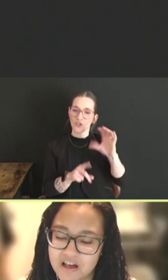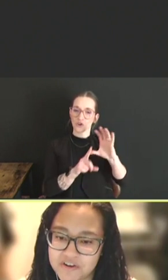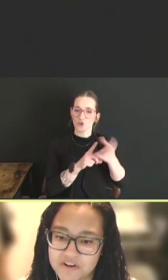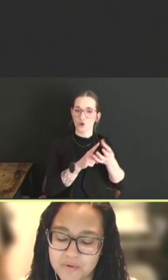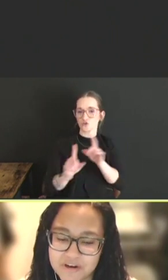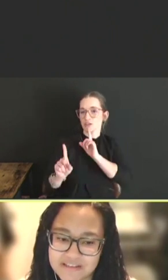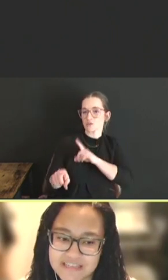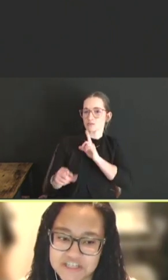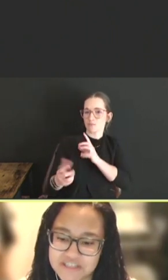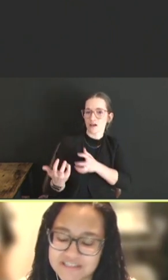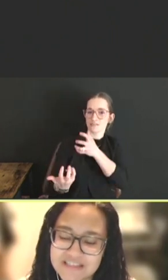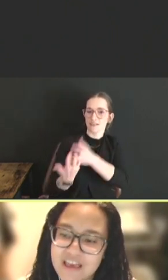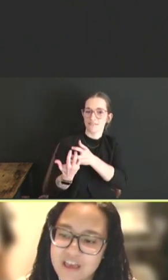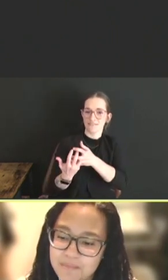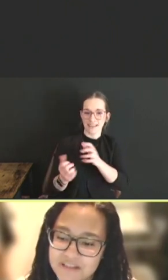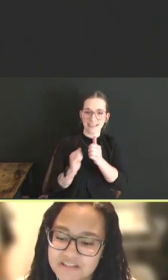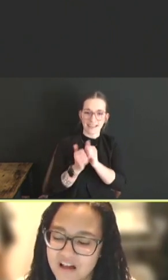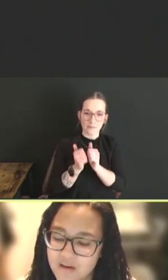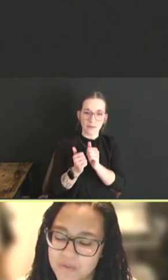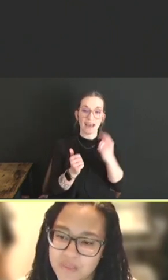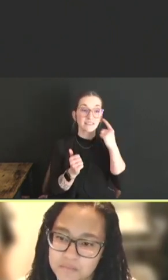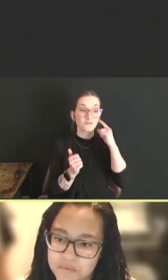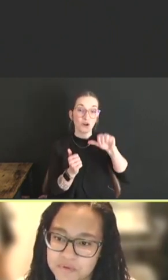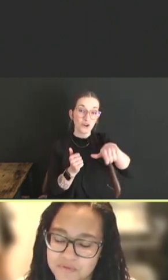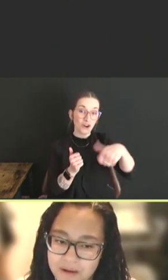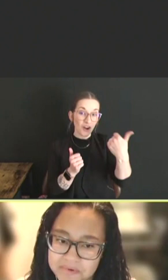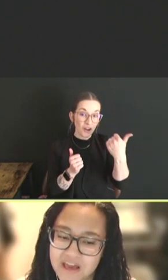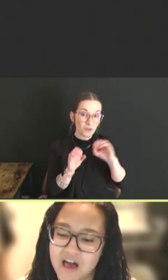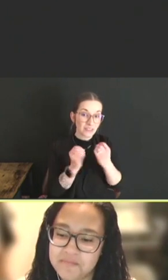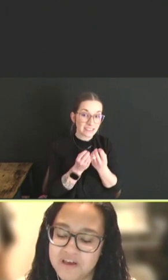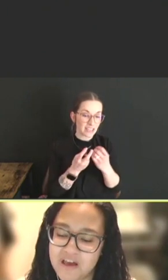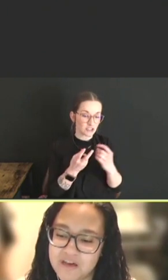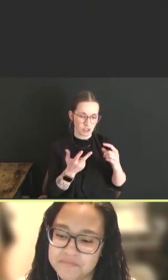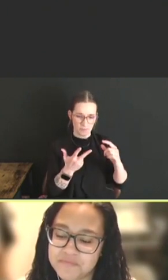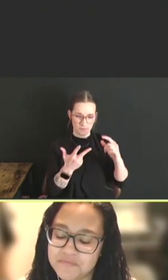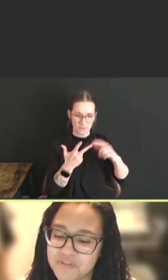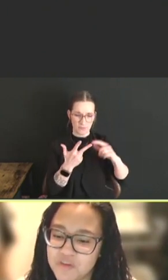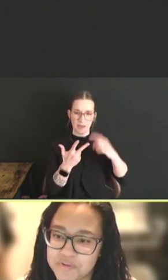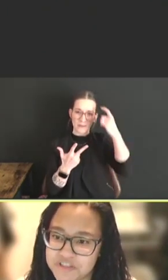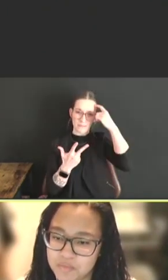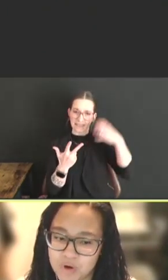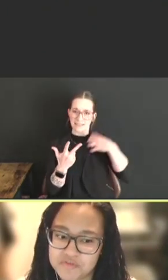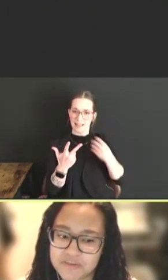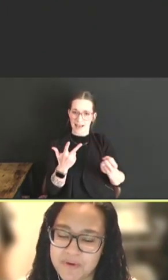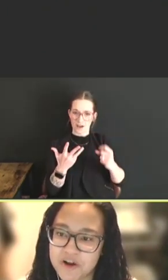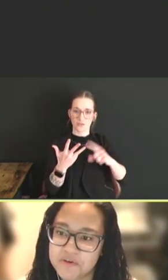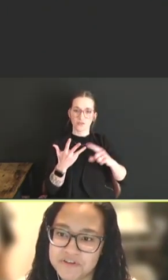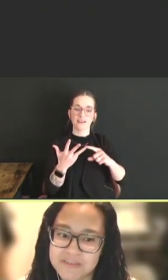but other organizations, mental health, and then we'll be wrapping up with support for tobacco-free